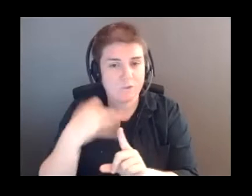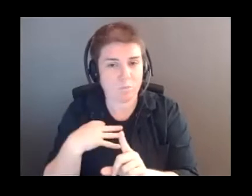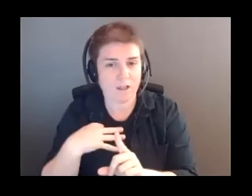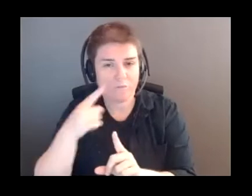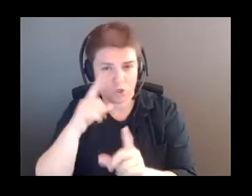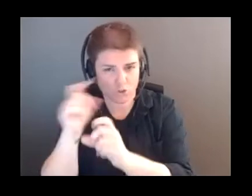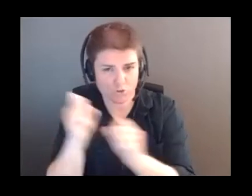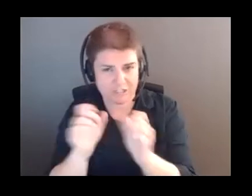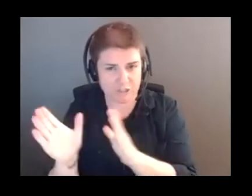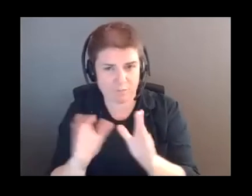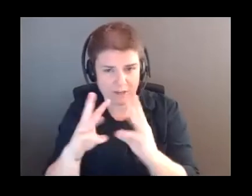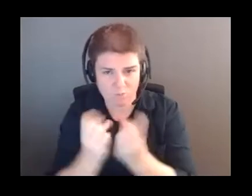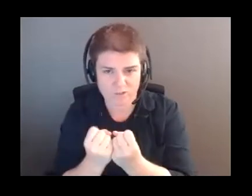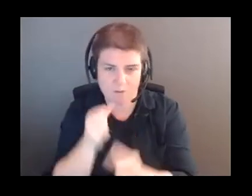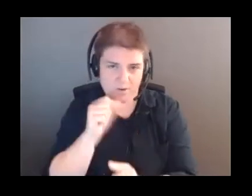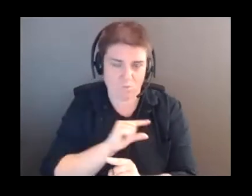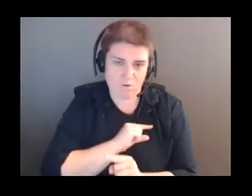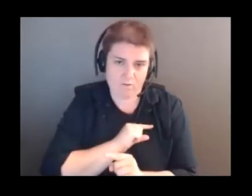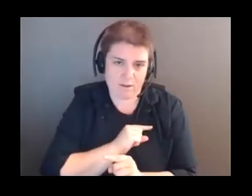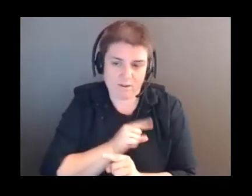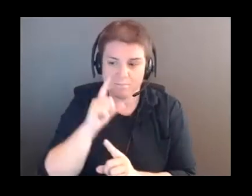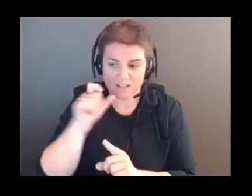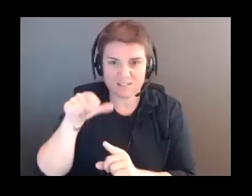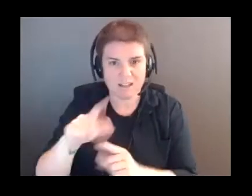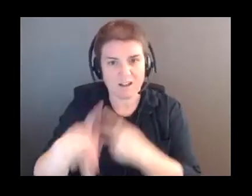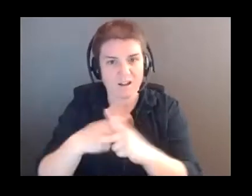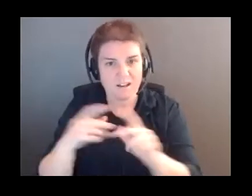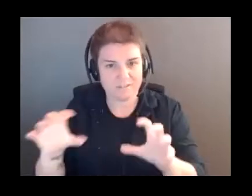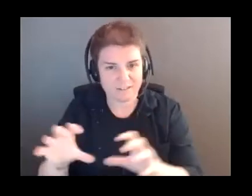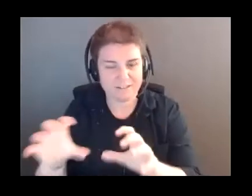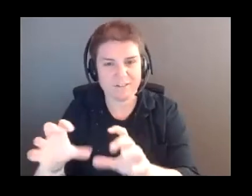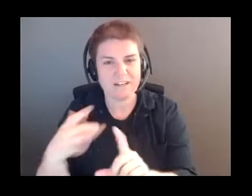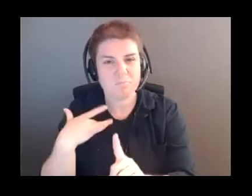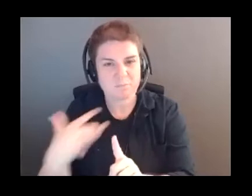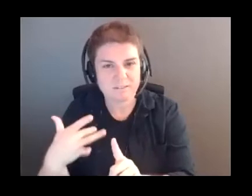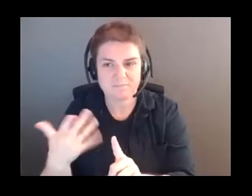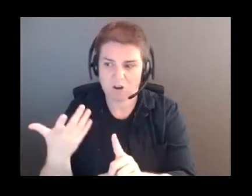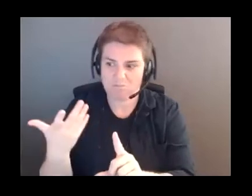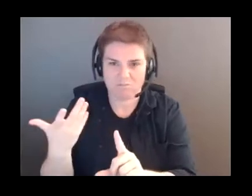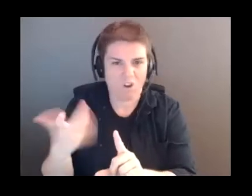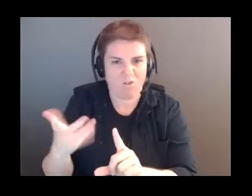session would not be eligible, as this is the type of activity that is reasonably considered